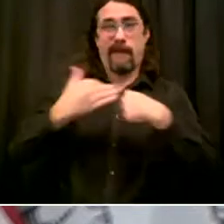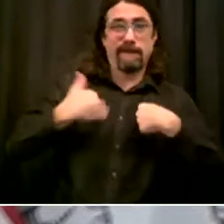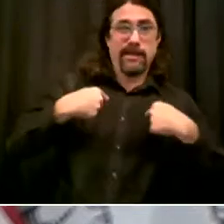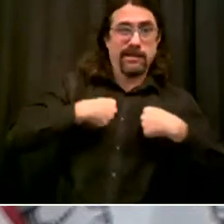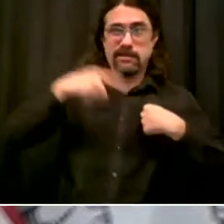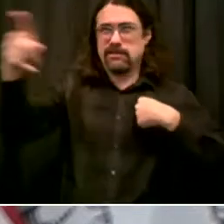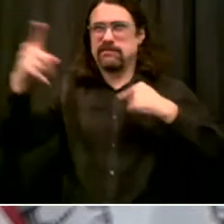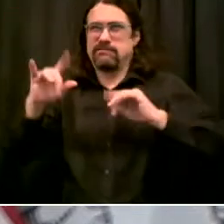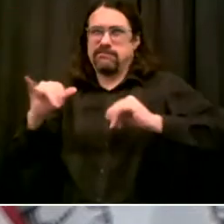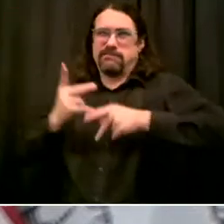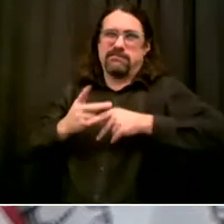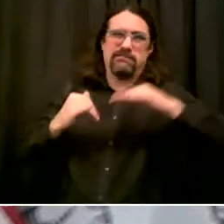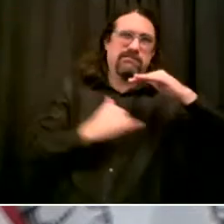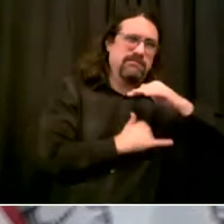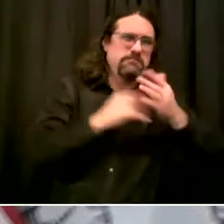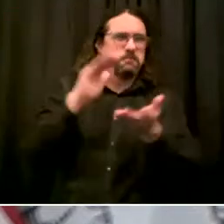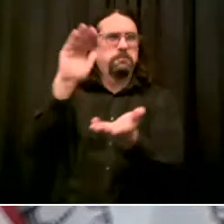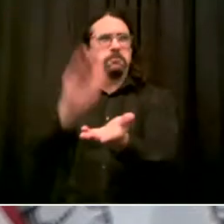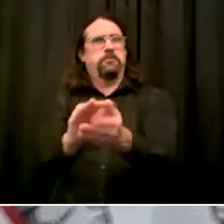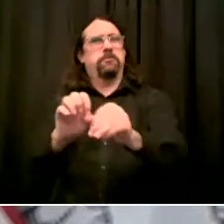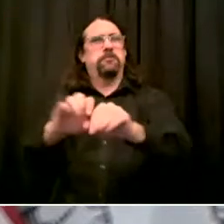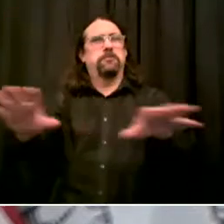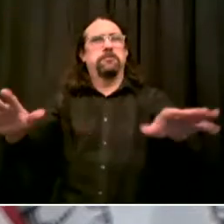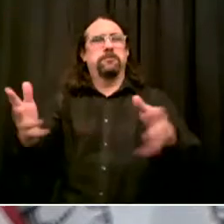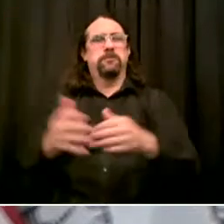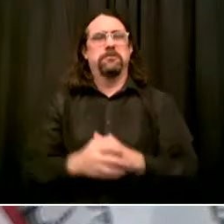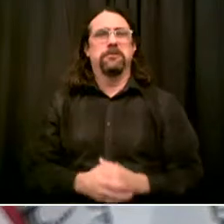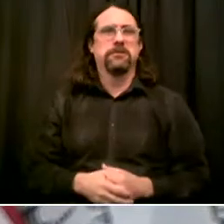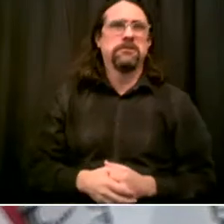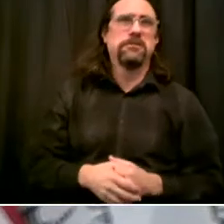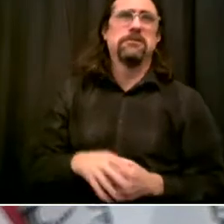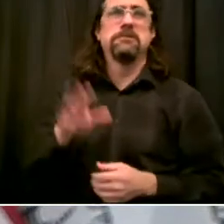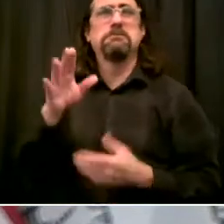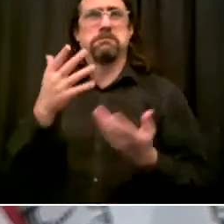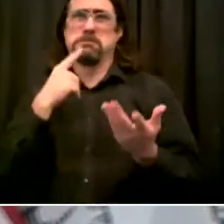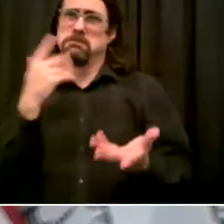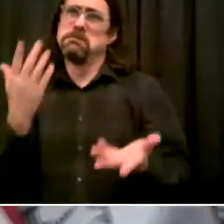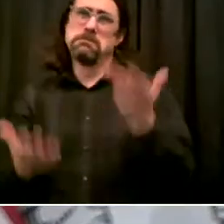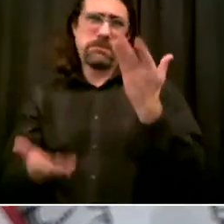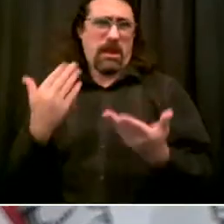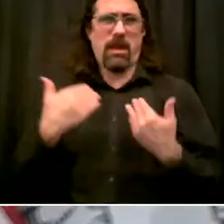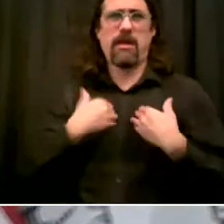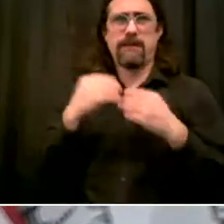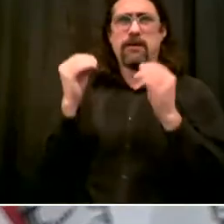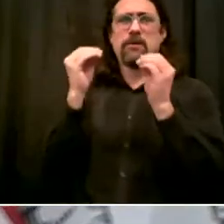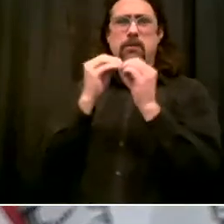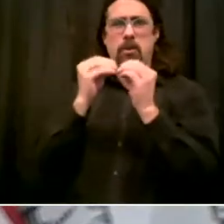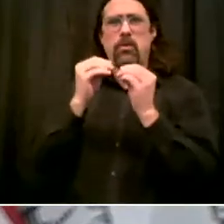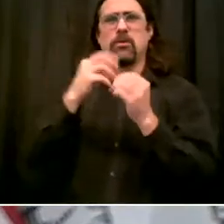FACTORS. WE HAVE SEEN FROM TIME TO TIME, INDICATIONS OF OTHER FACTORS, SOME PHILOSOPHICAL FACTORS.